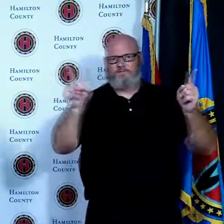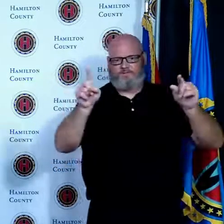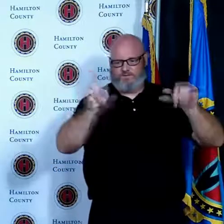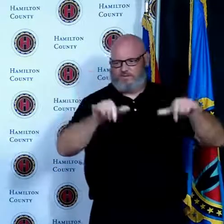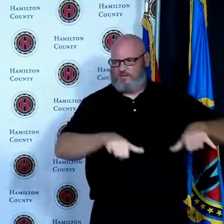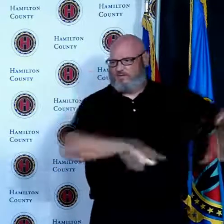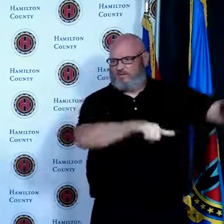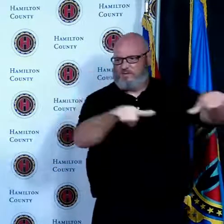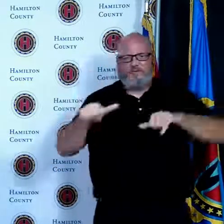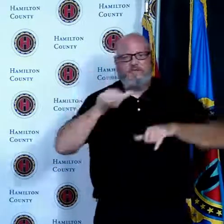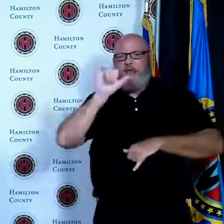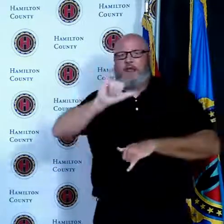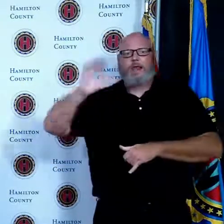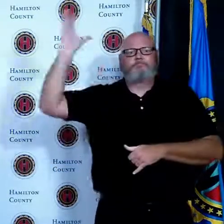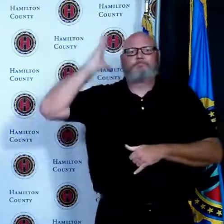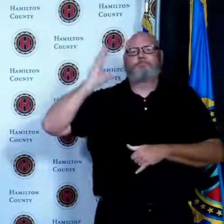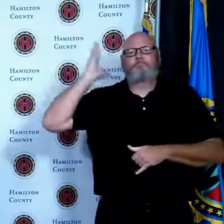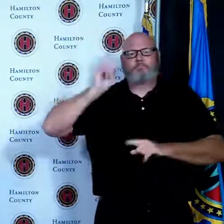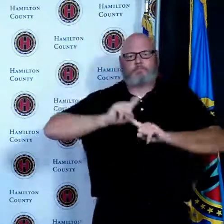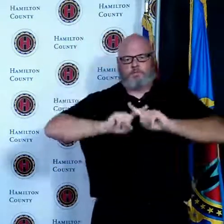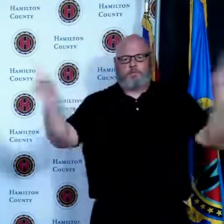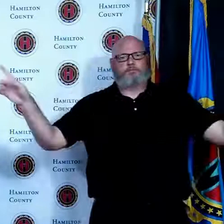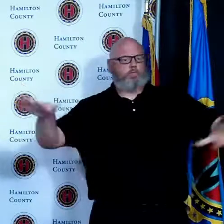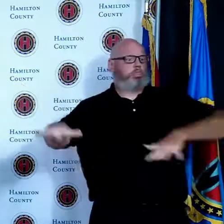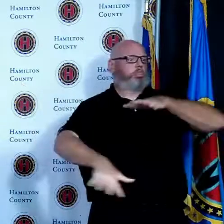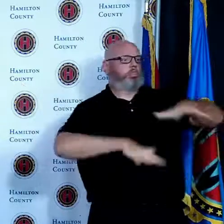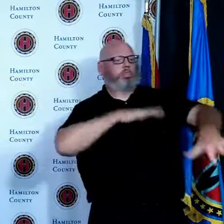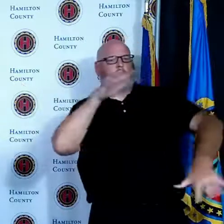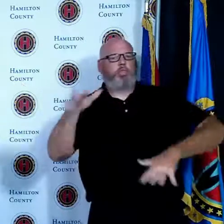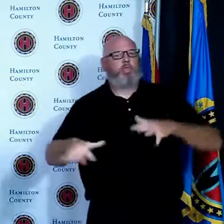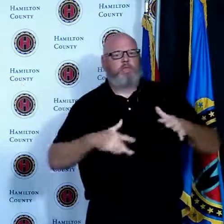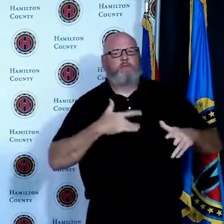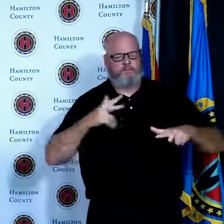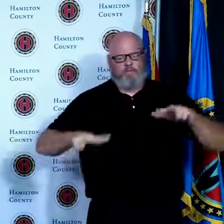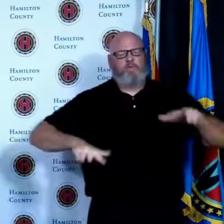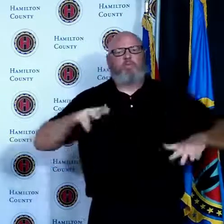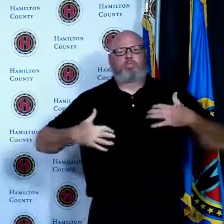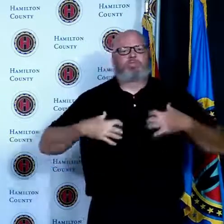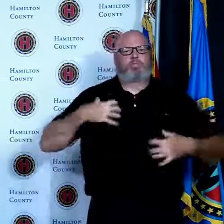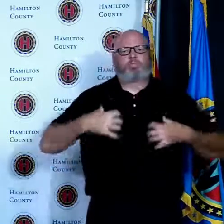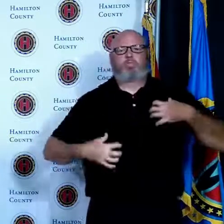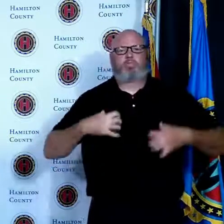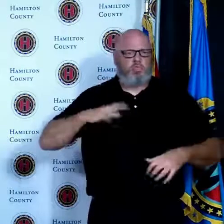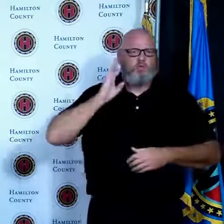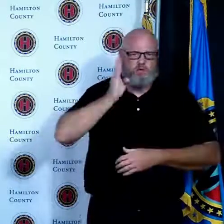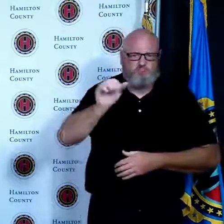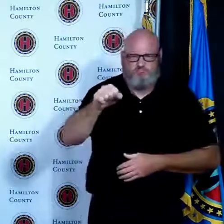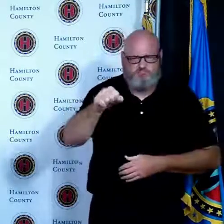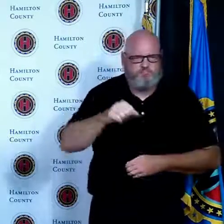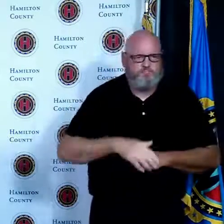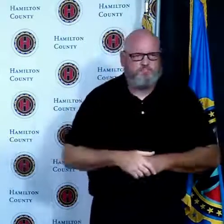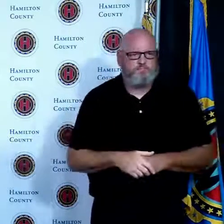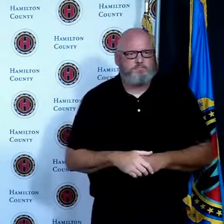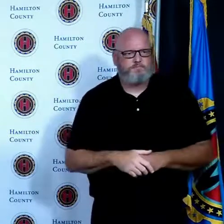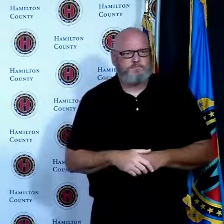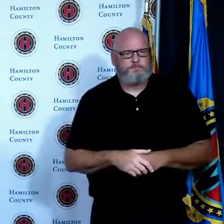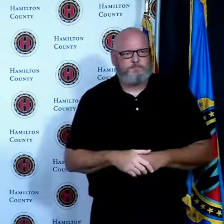two other quick follow-ups on there you obviously mentioned masks is there a certain type of mask you would say are better for kids I know that last week there was kind of some